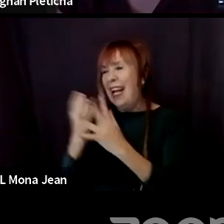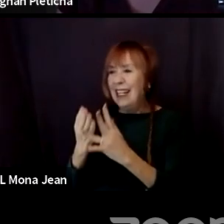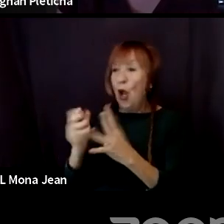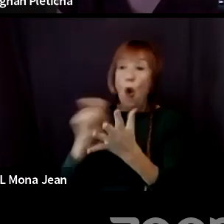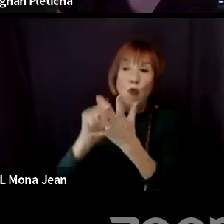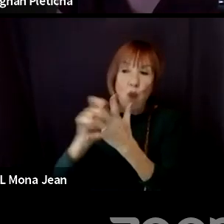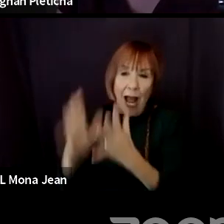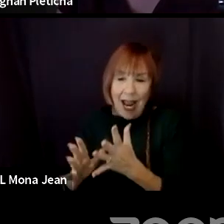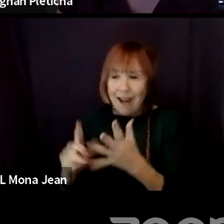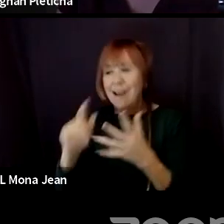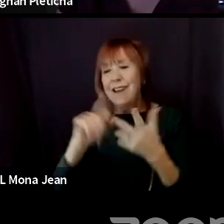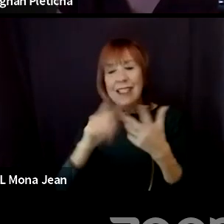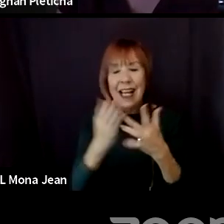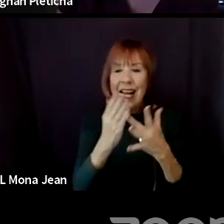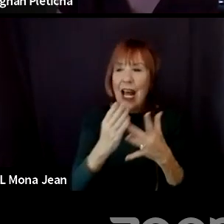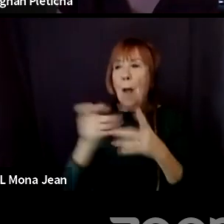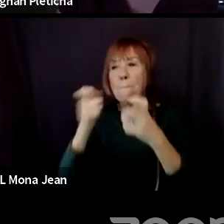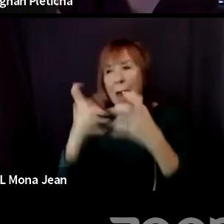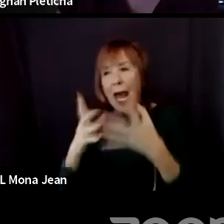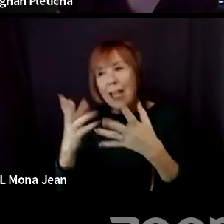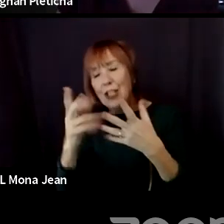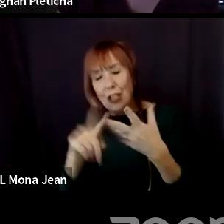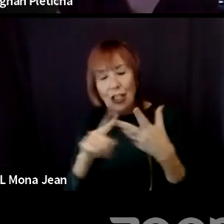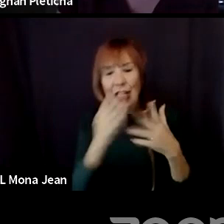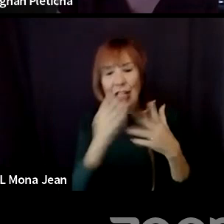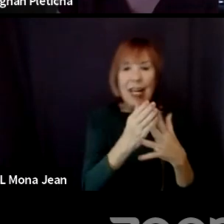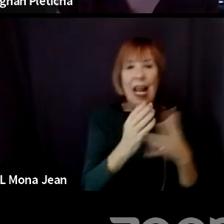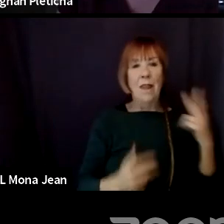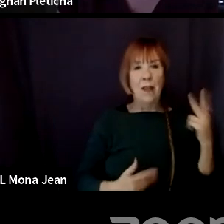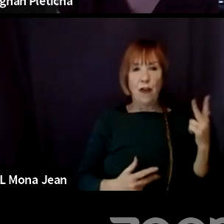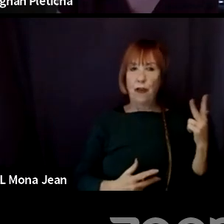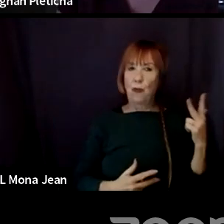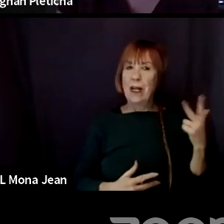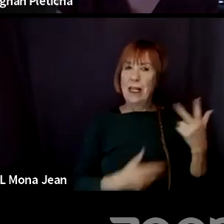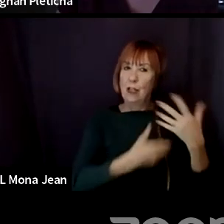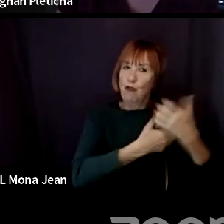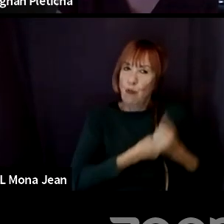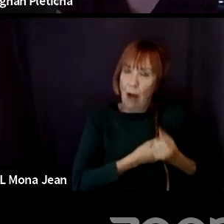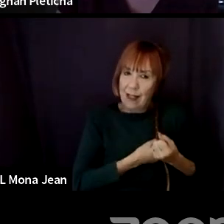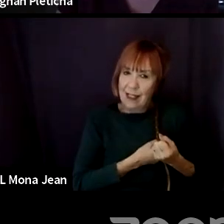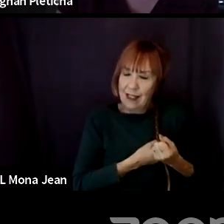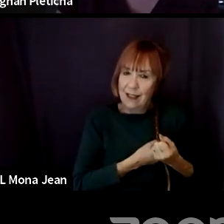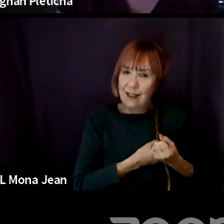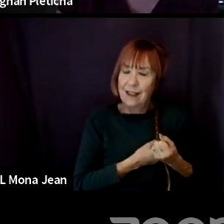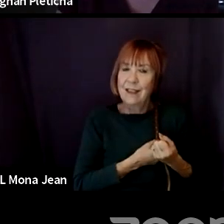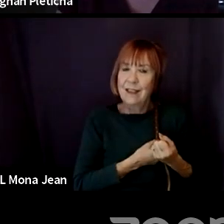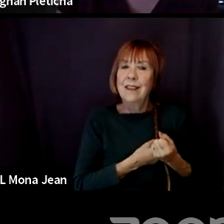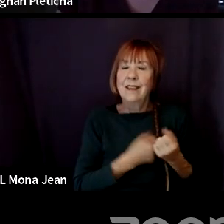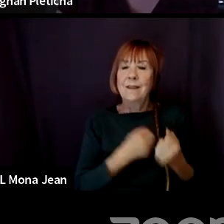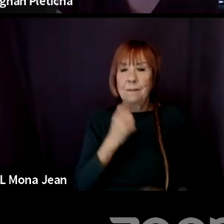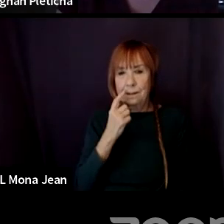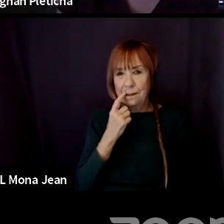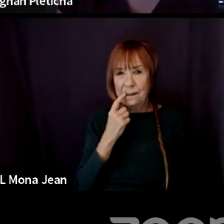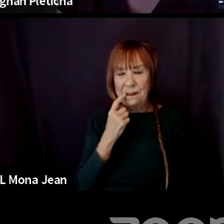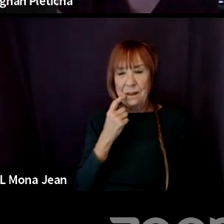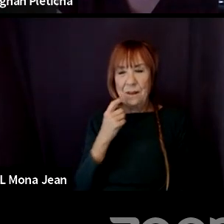But I will say I have a producer that I've worked with, on a couple other projects and he's become one of my best friends.